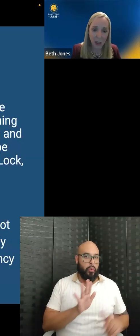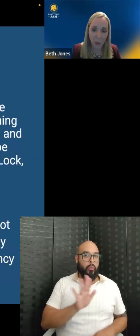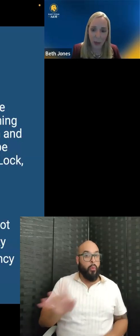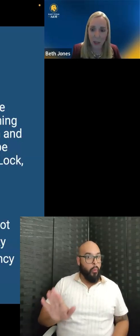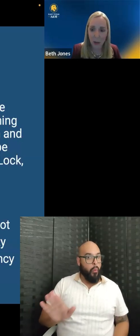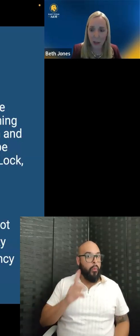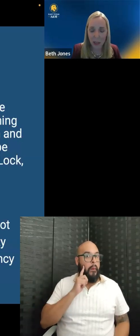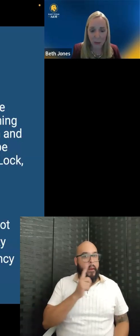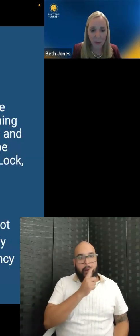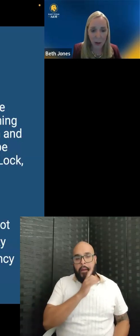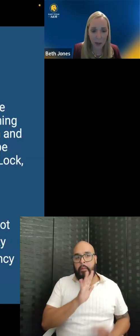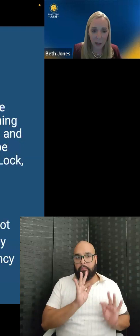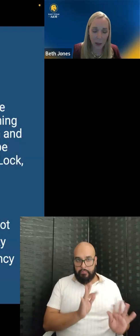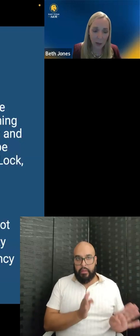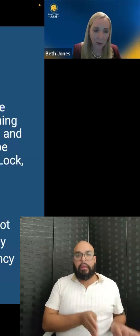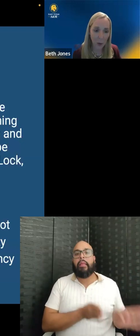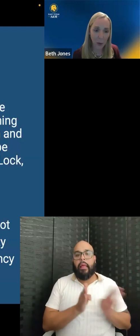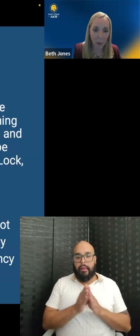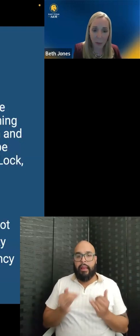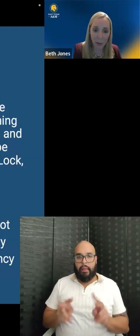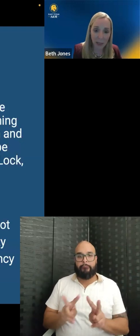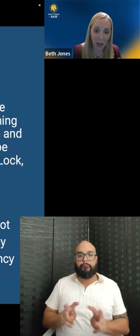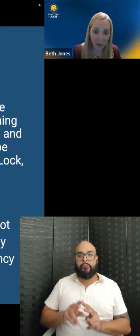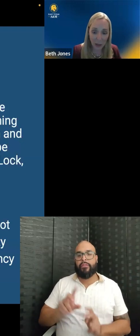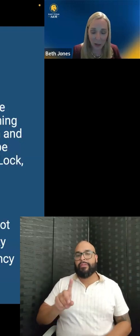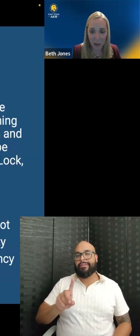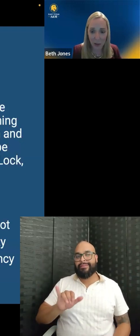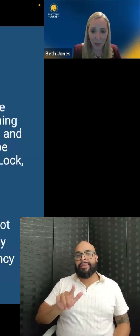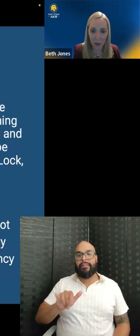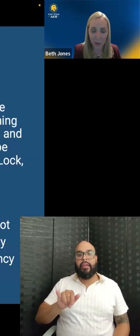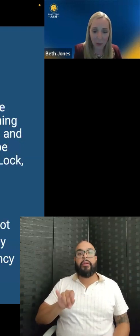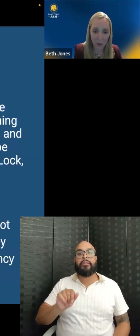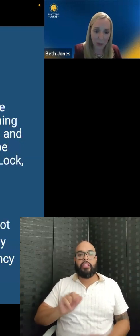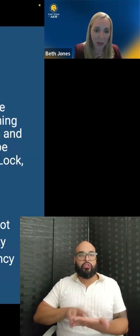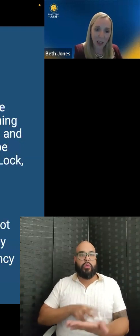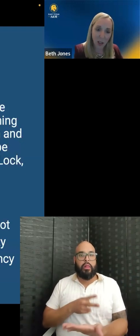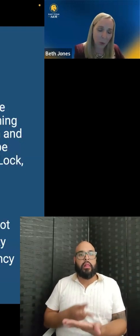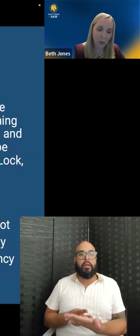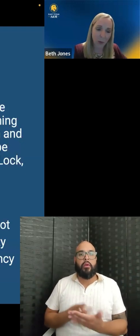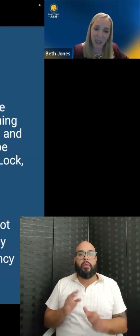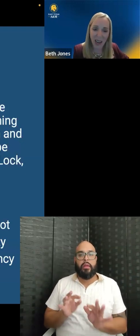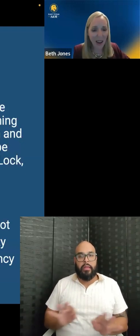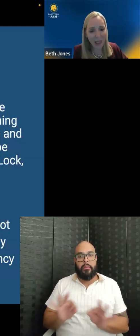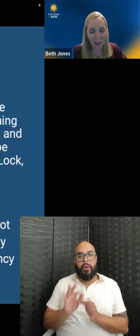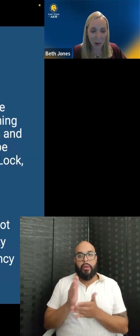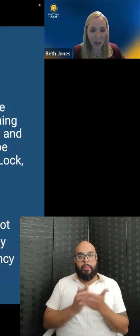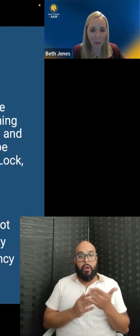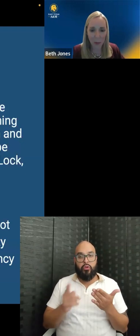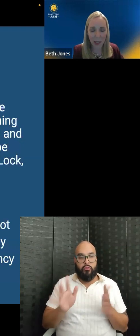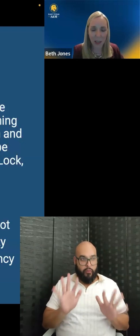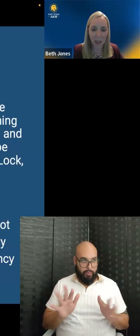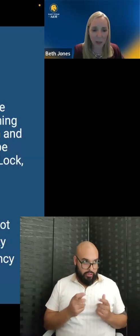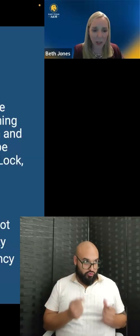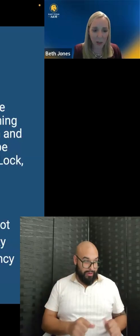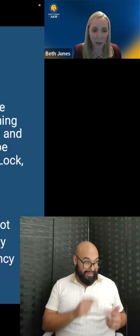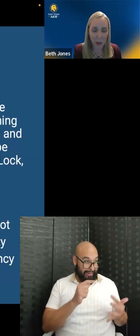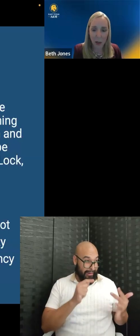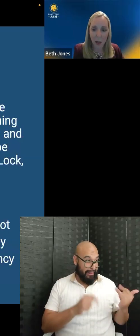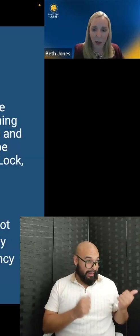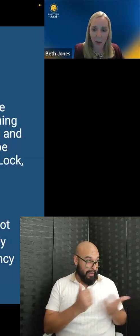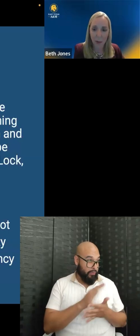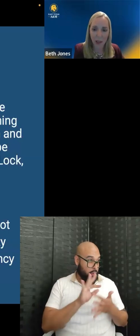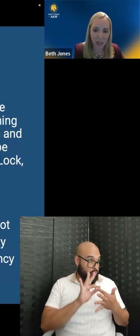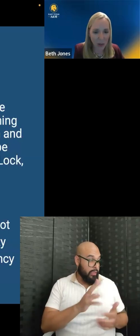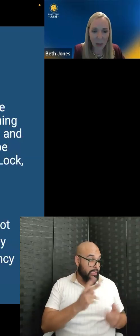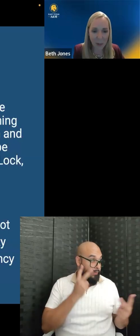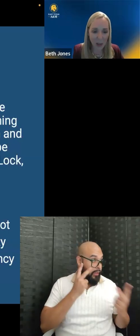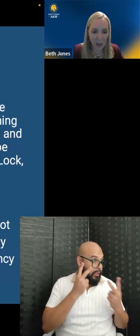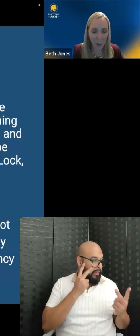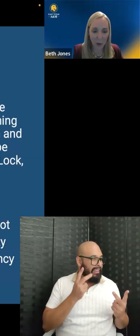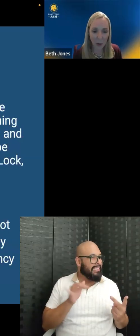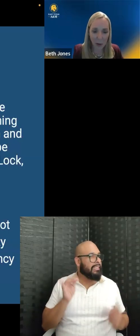And so that's a very important piece, I feel, to the puzzle is you've rolled up everything possible related to the vision, but there's still something else going on.